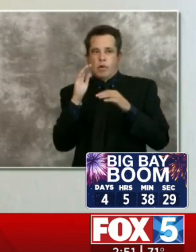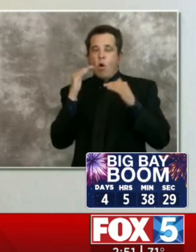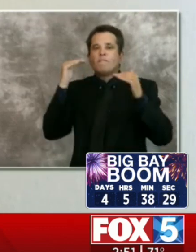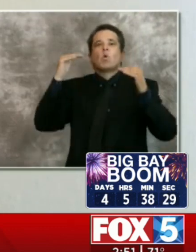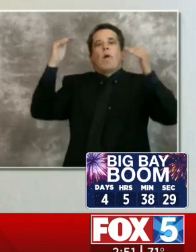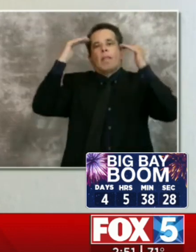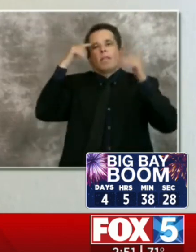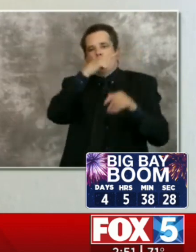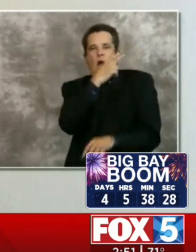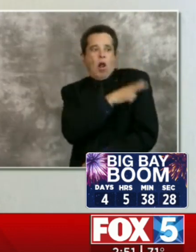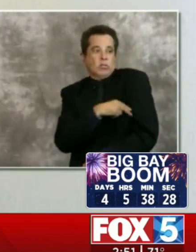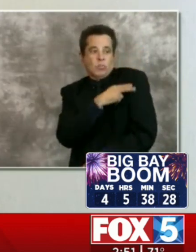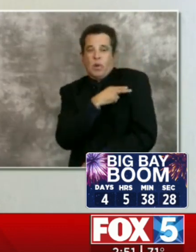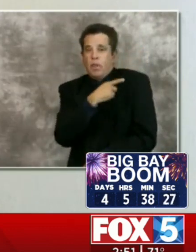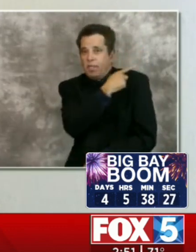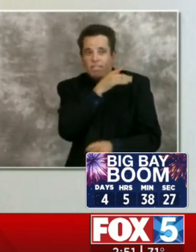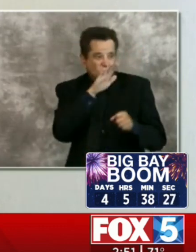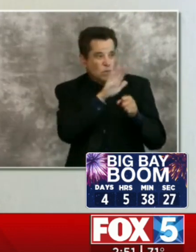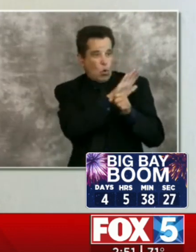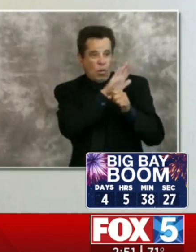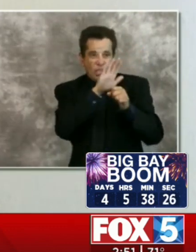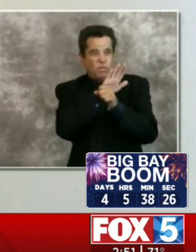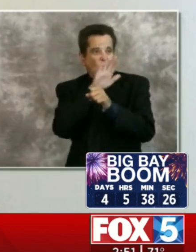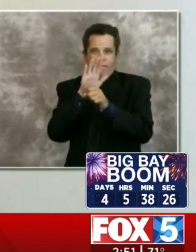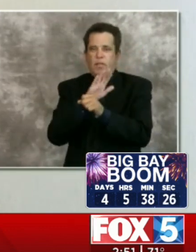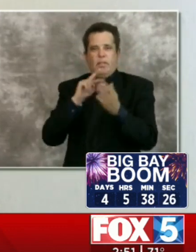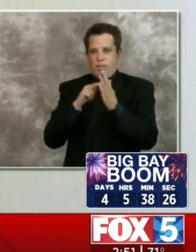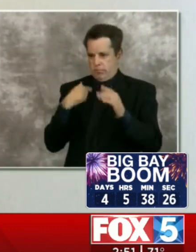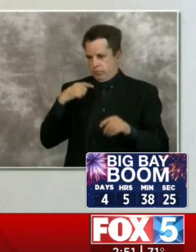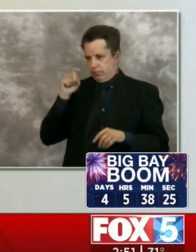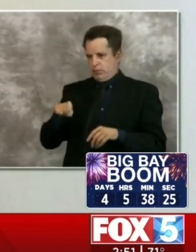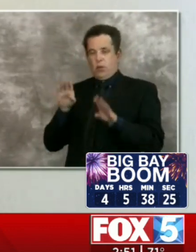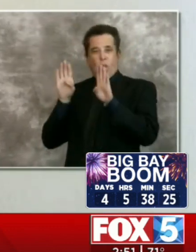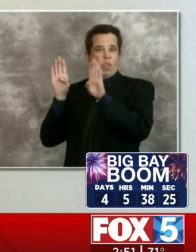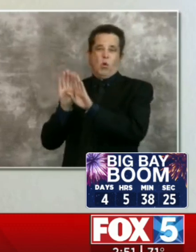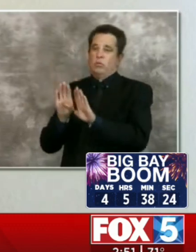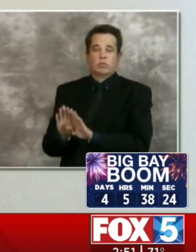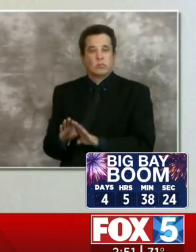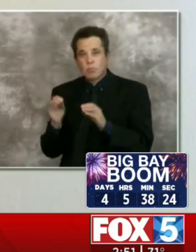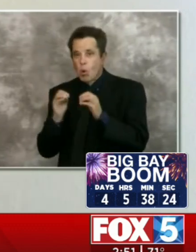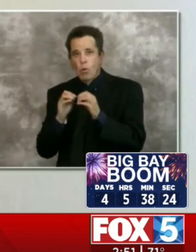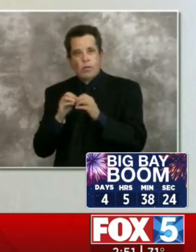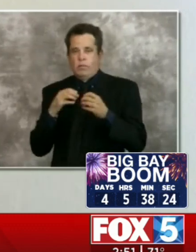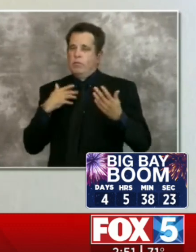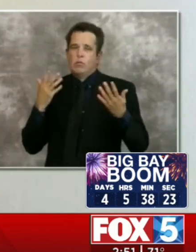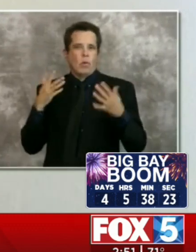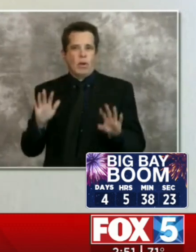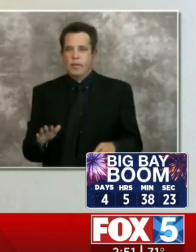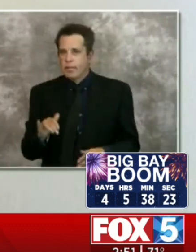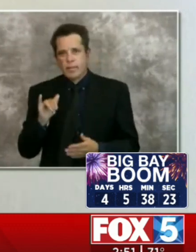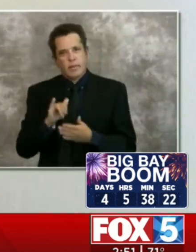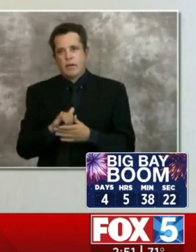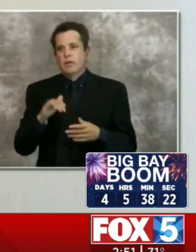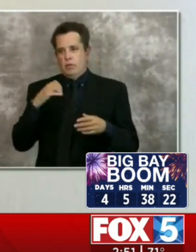THROUGHOUT THE DURATION OF THIS AND ENSURING THAT WE DON'T I HAVE THE CAPACITY AND OVERWHELM OUR HEALTH CARE